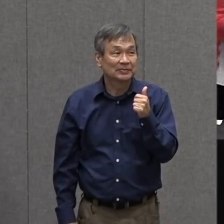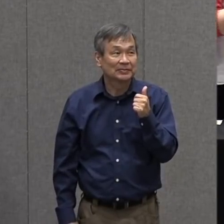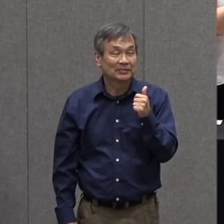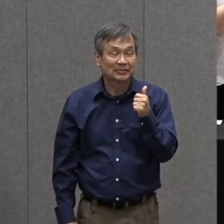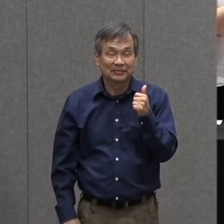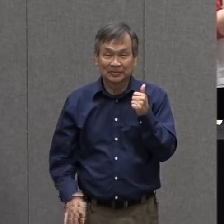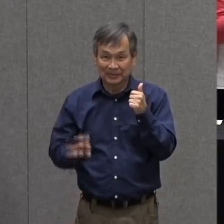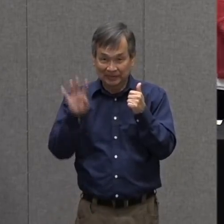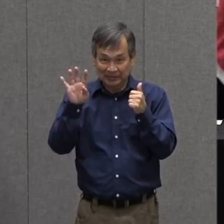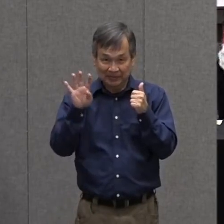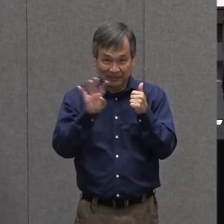Four more is 14.